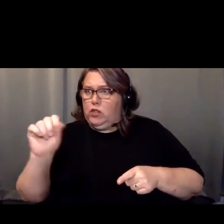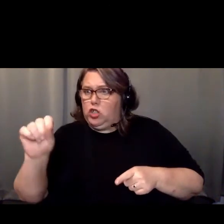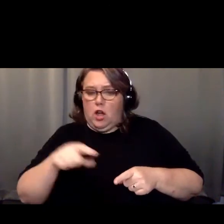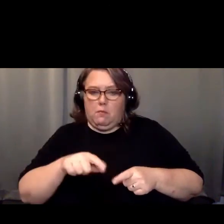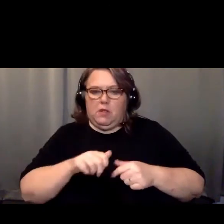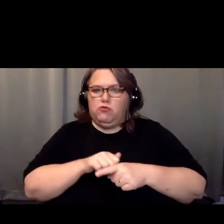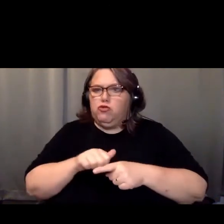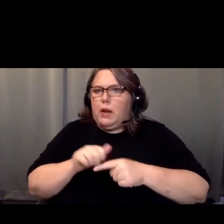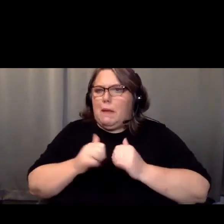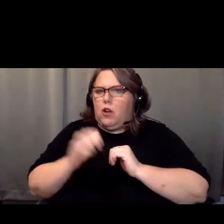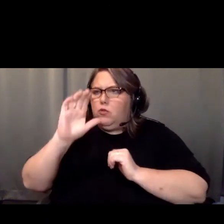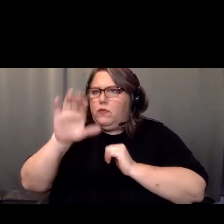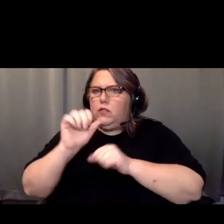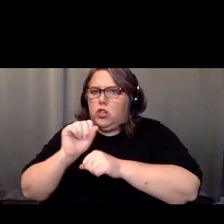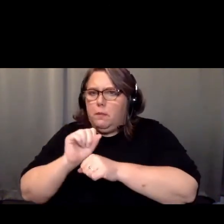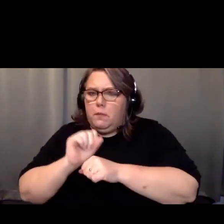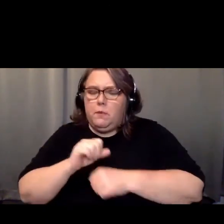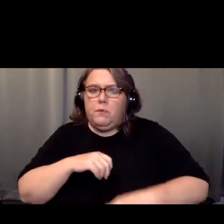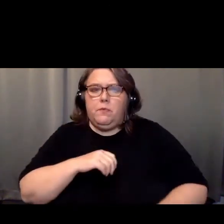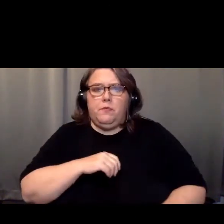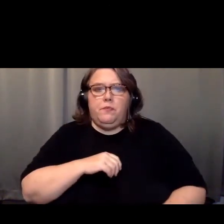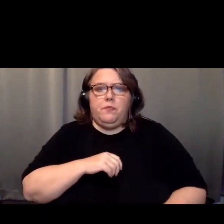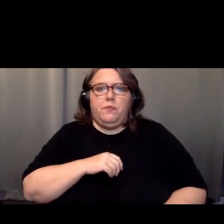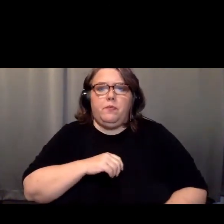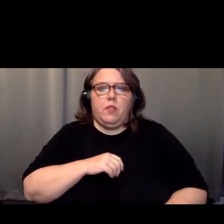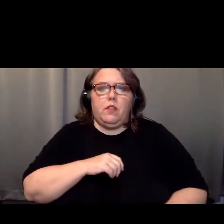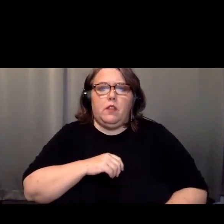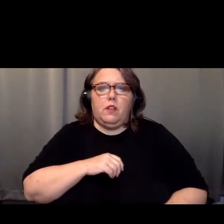meaning assisting someone with job interviewing,